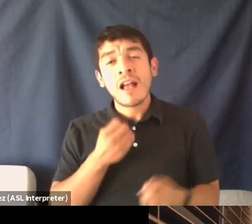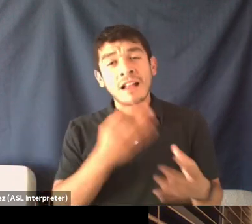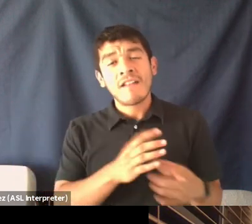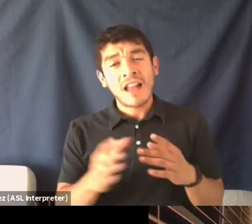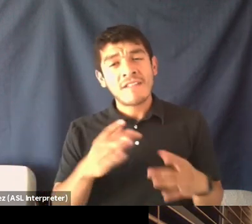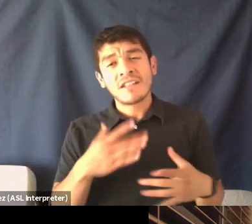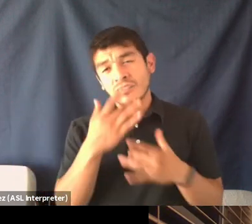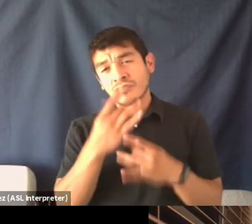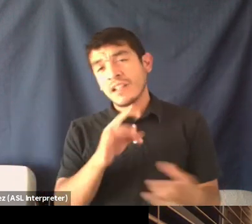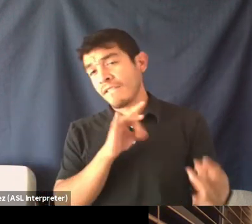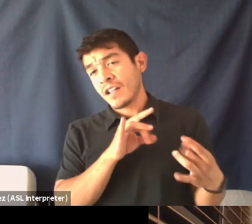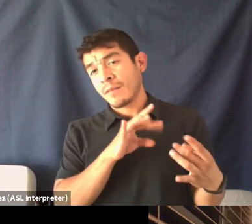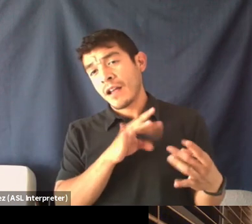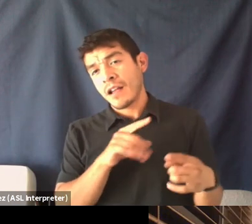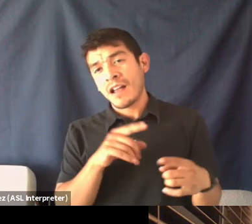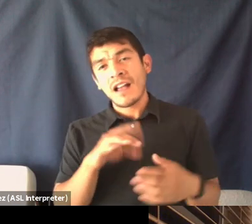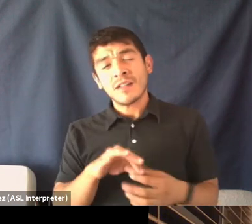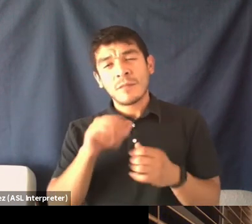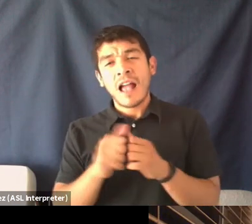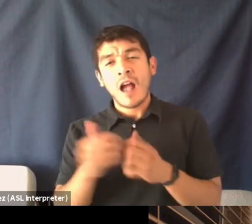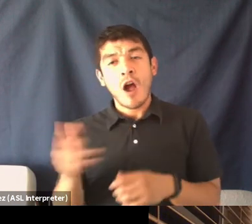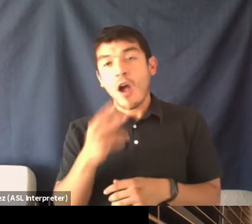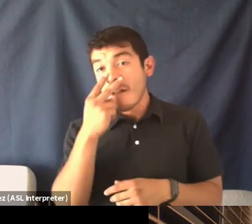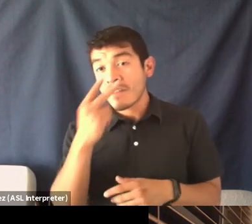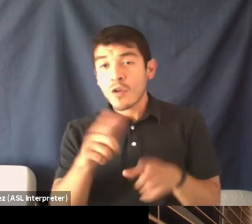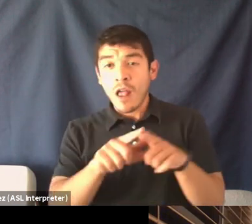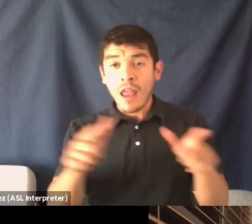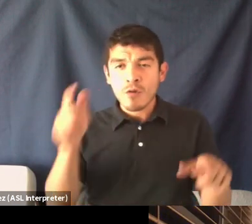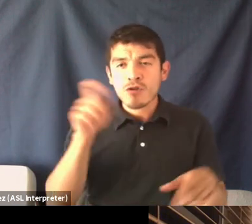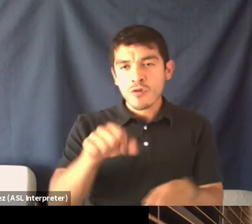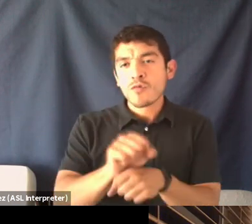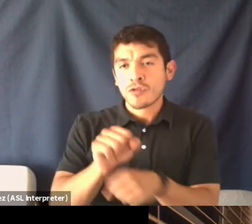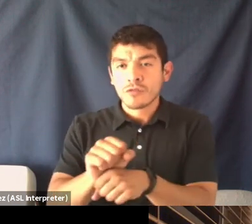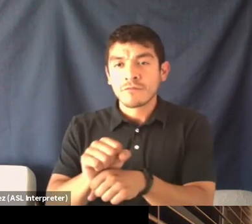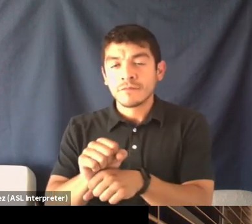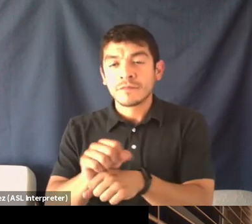especially just about how the visual language should work. And there were several versions of the film that kind of,